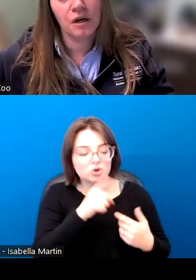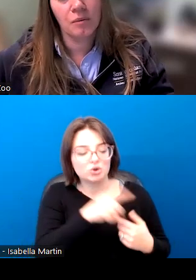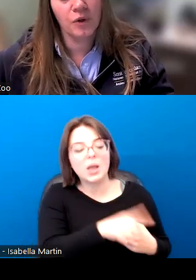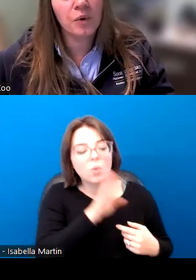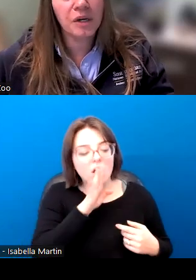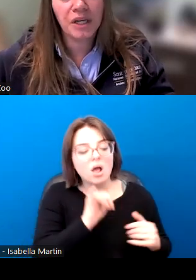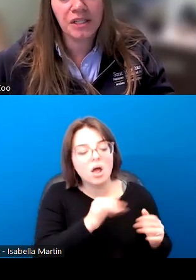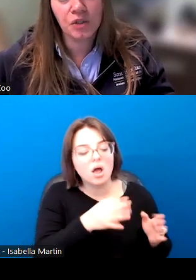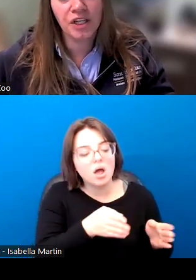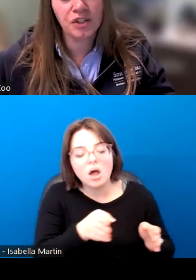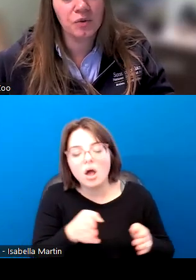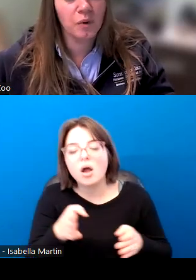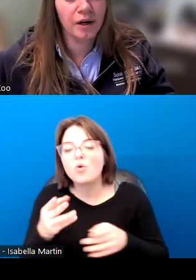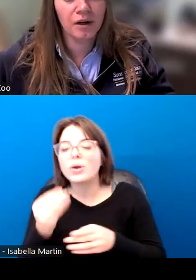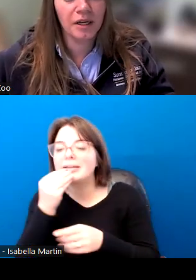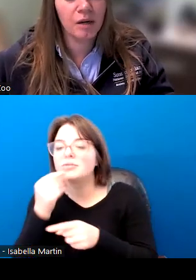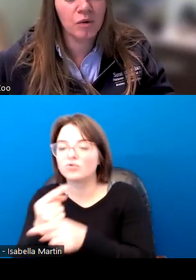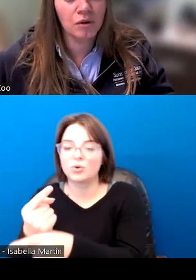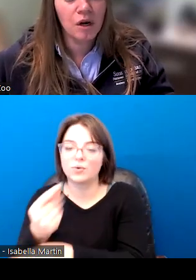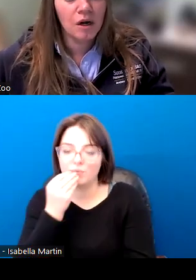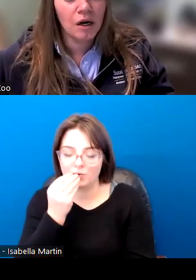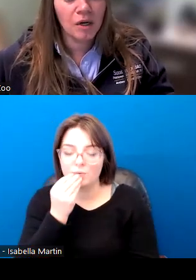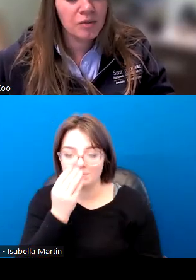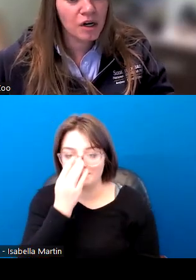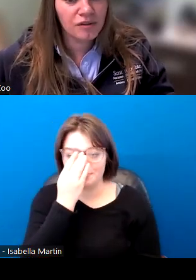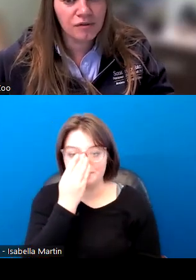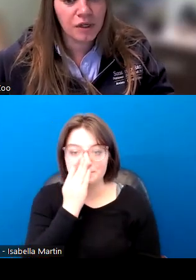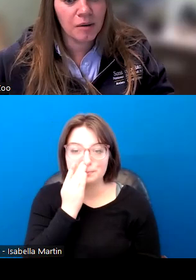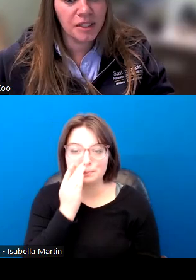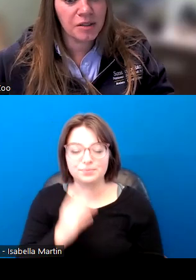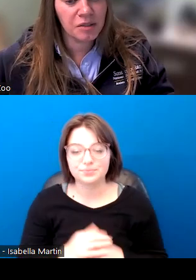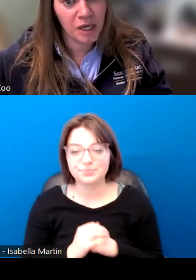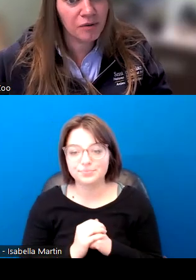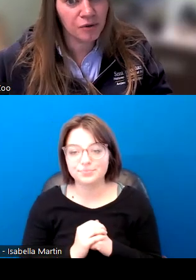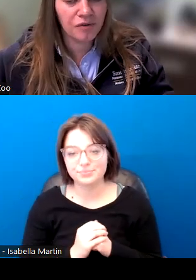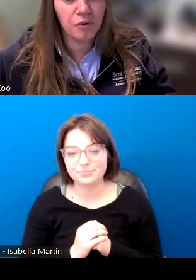We don't want to be in a situation where an animal comes off of it's it's baby food if you